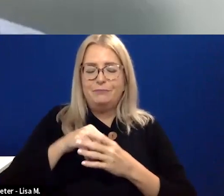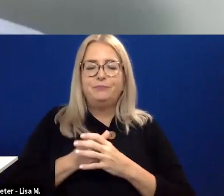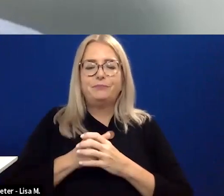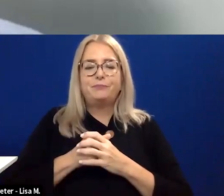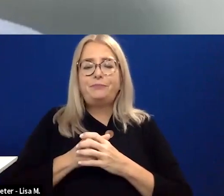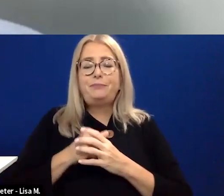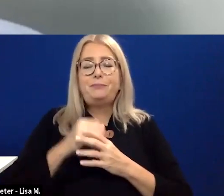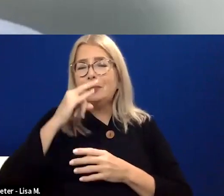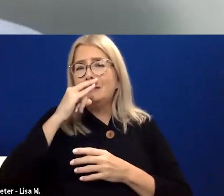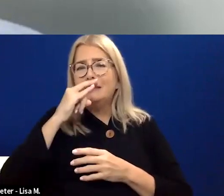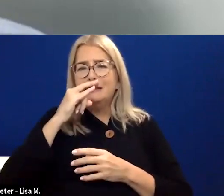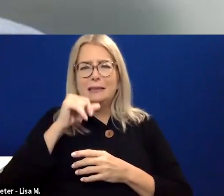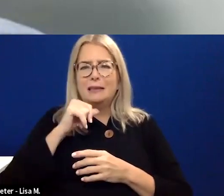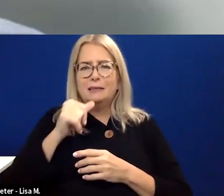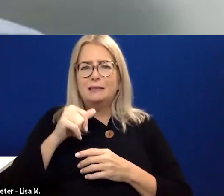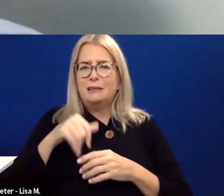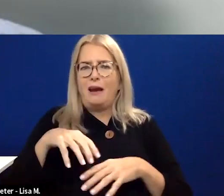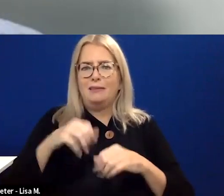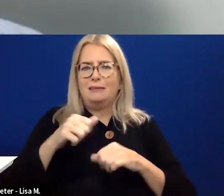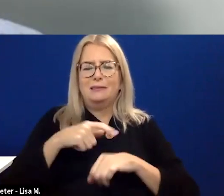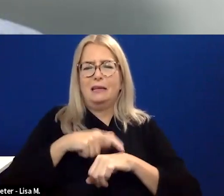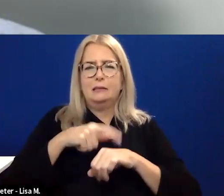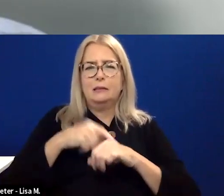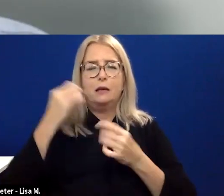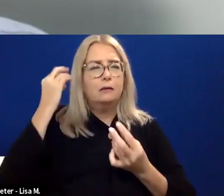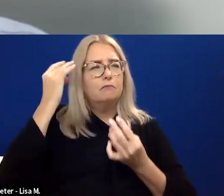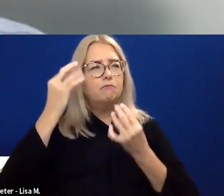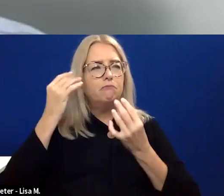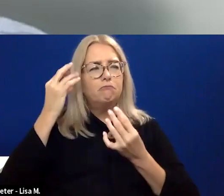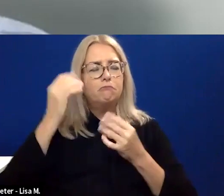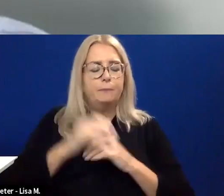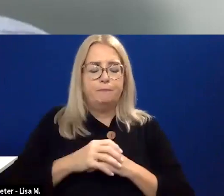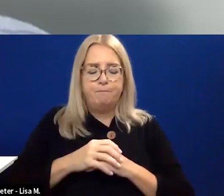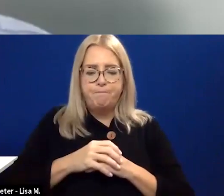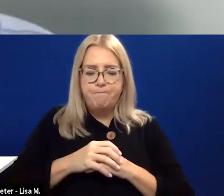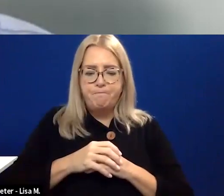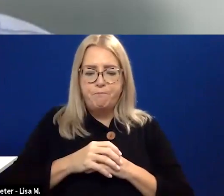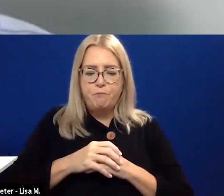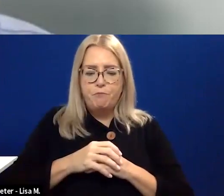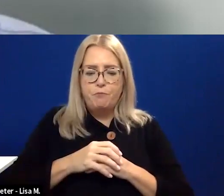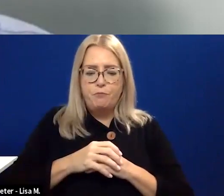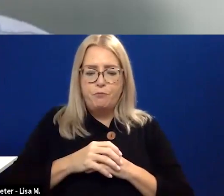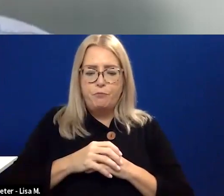the other problem with comprehension measures is that their mult- comprehension